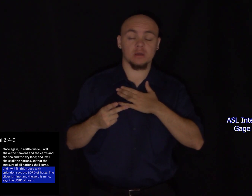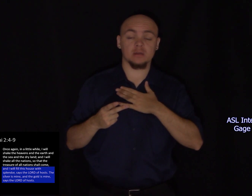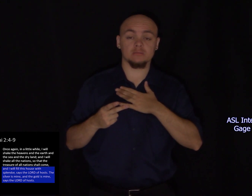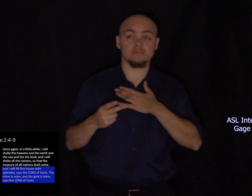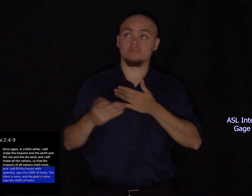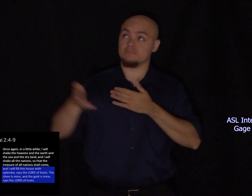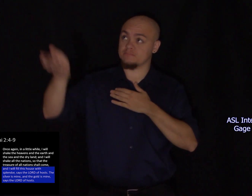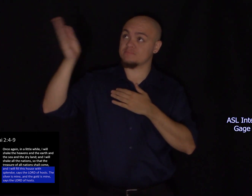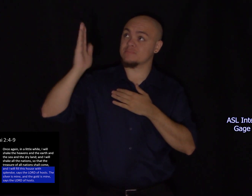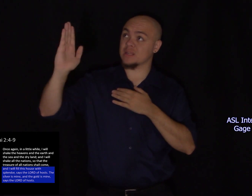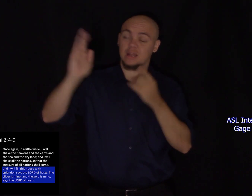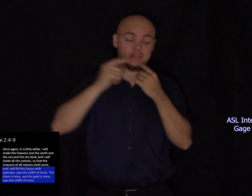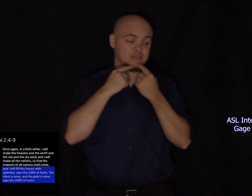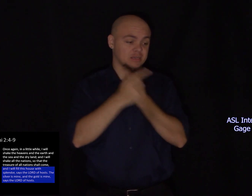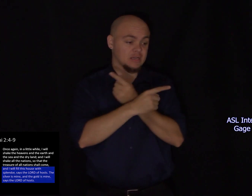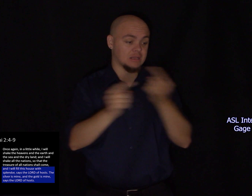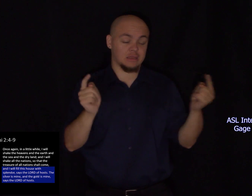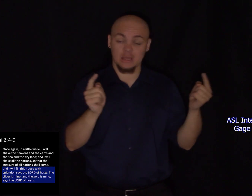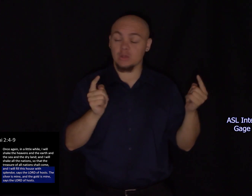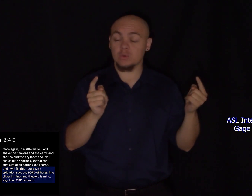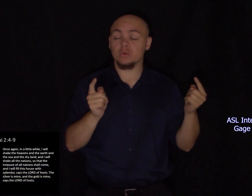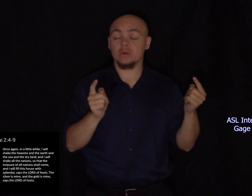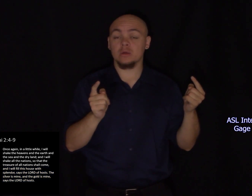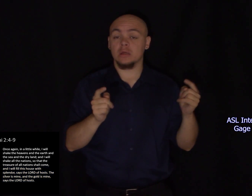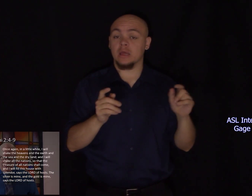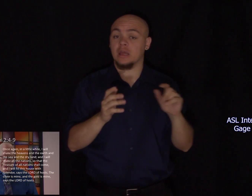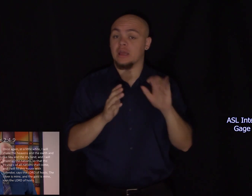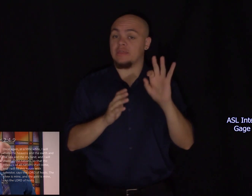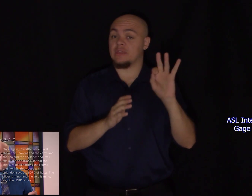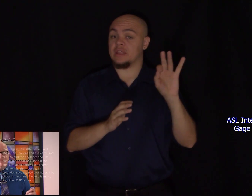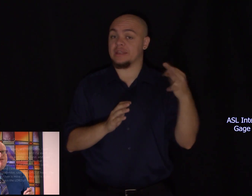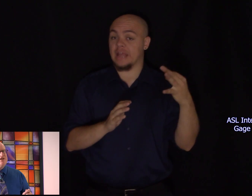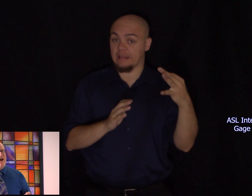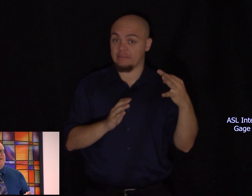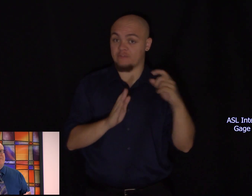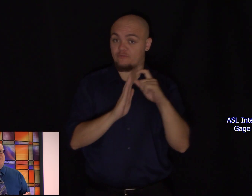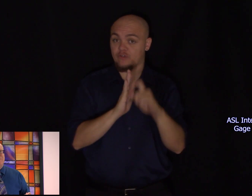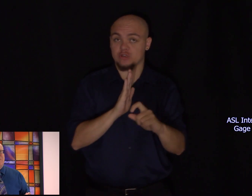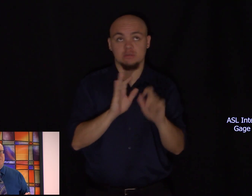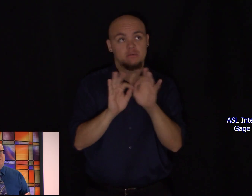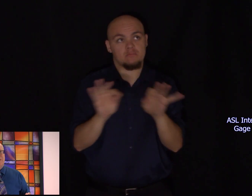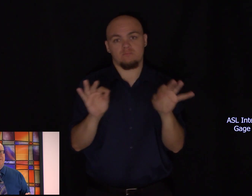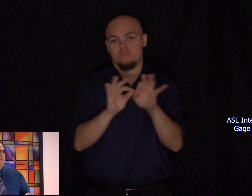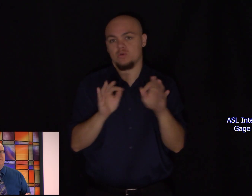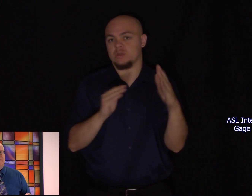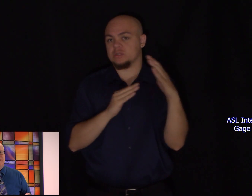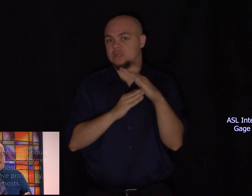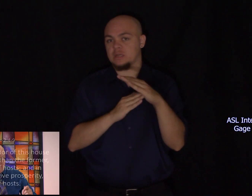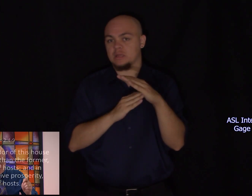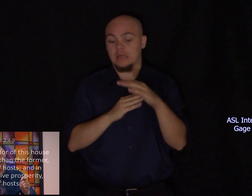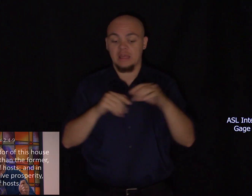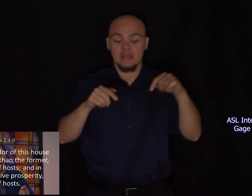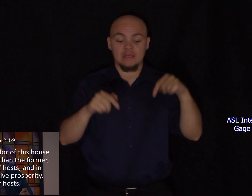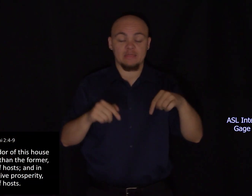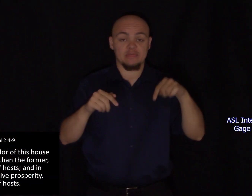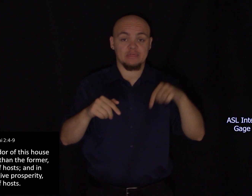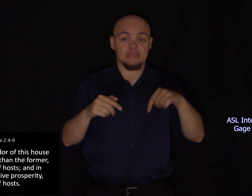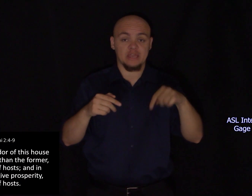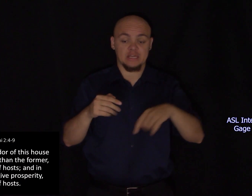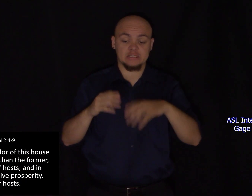says the Lord of Hosts and then in verse nine the most important one the latter splendor of